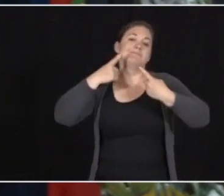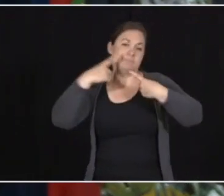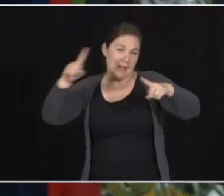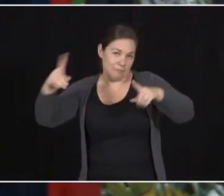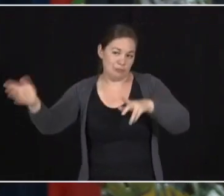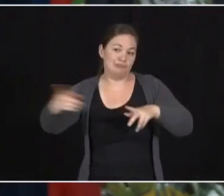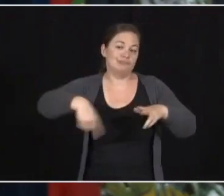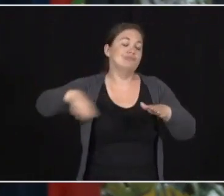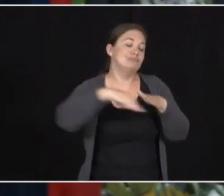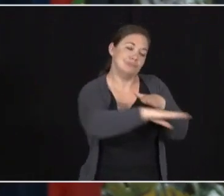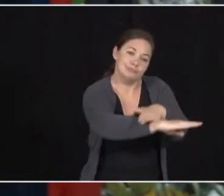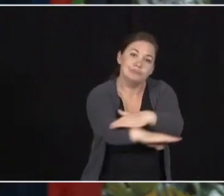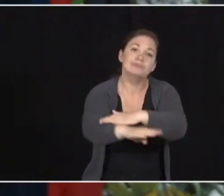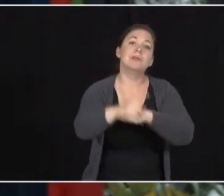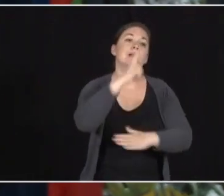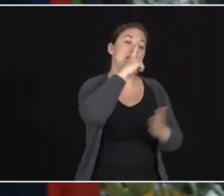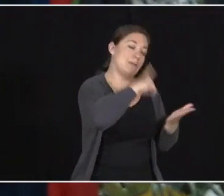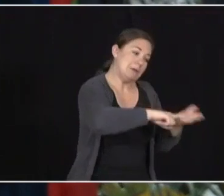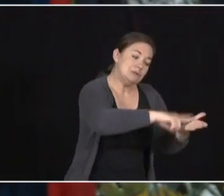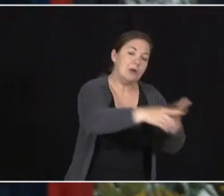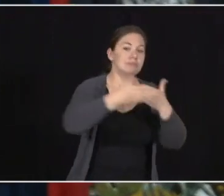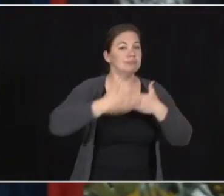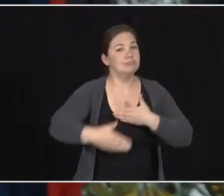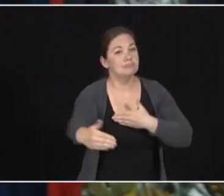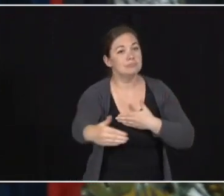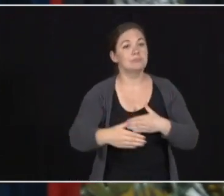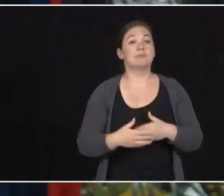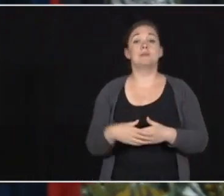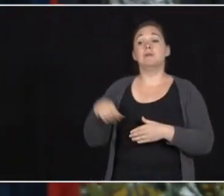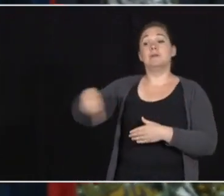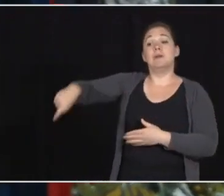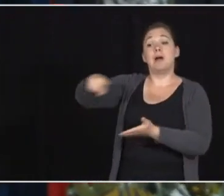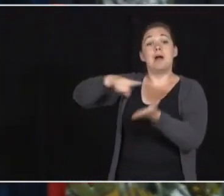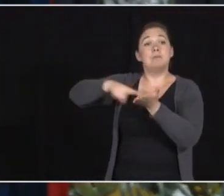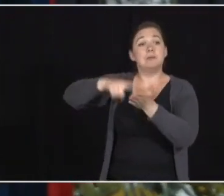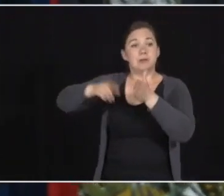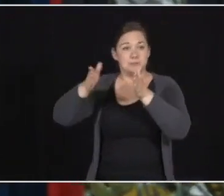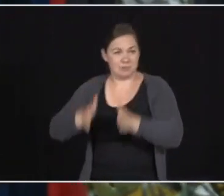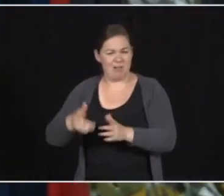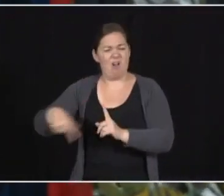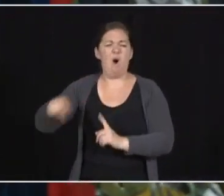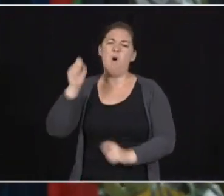back in. And they have been going back and. And they are going to continue to go back and. And as for the inspectors, you know, I understand. I understand why you would be nervous.